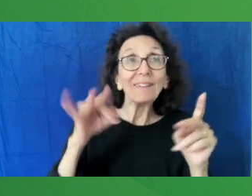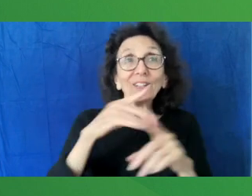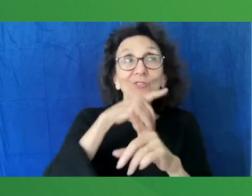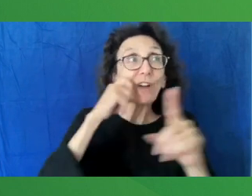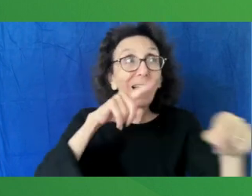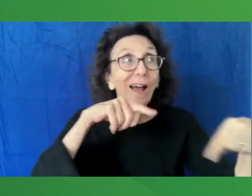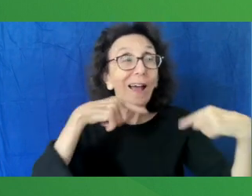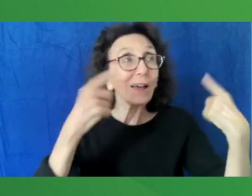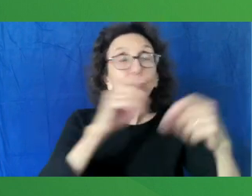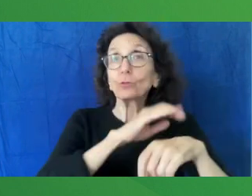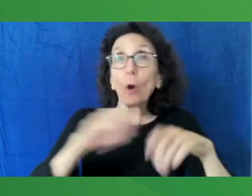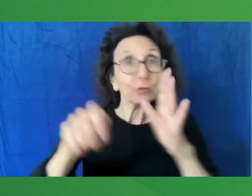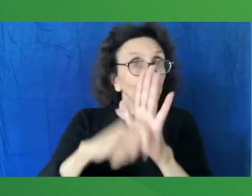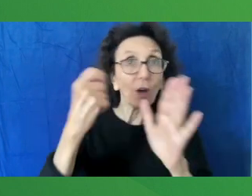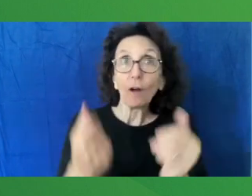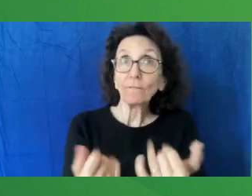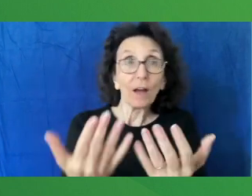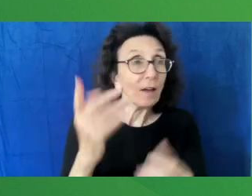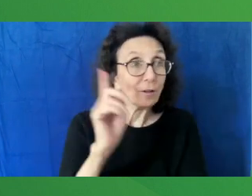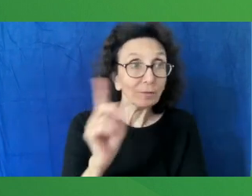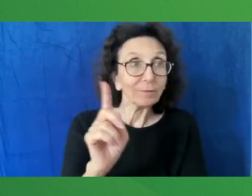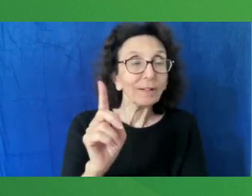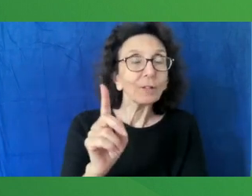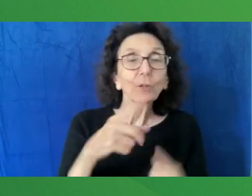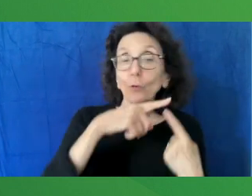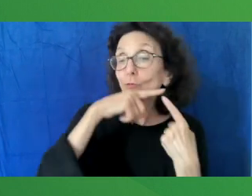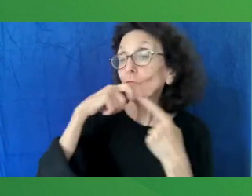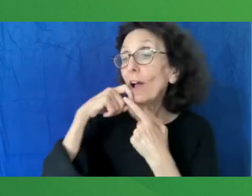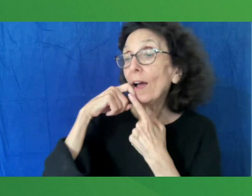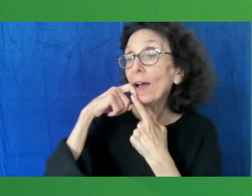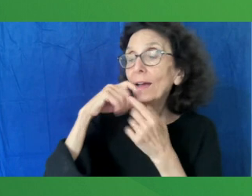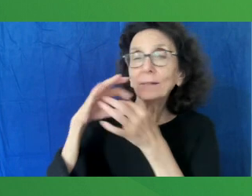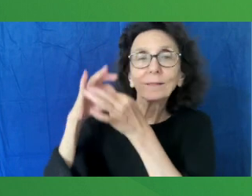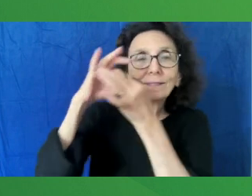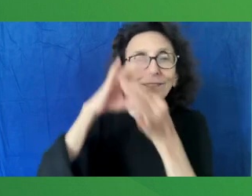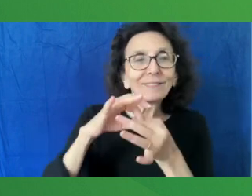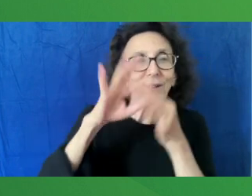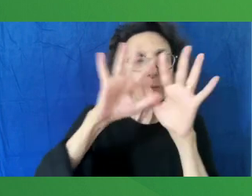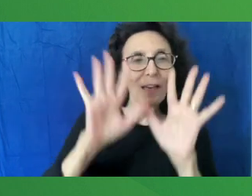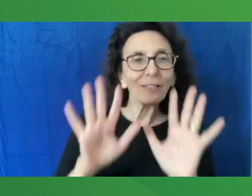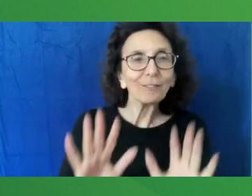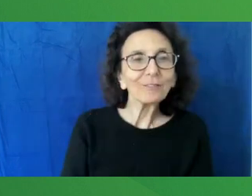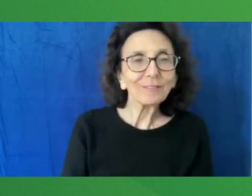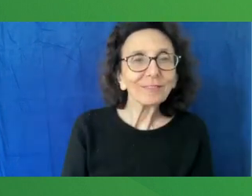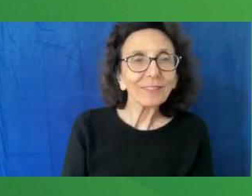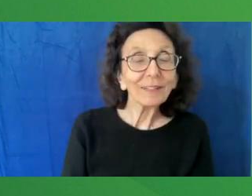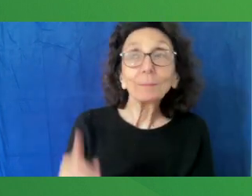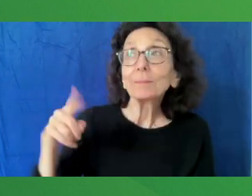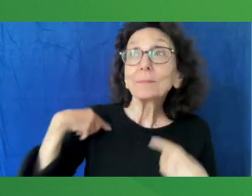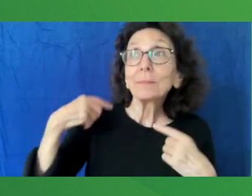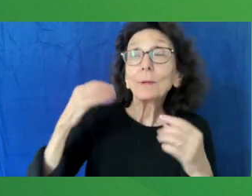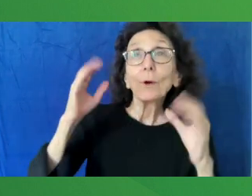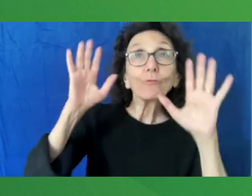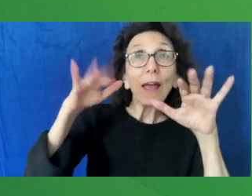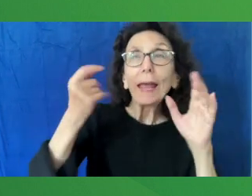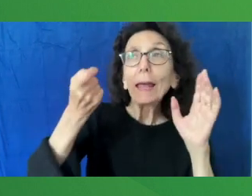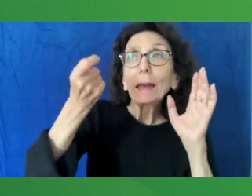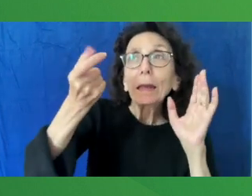So again, bringing in that weather connection that if there hasn't been a lot of rain, it's not a good idea to start fires.